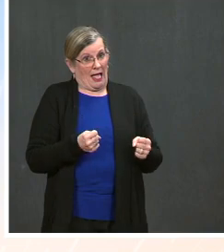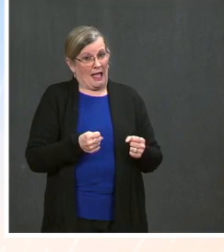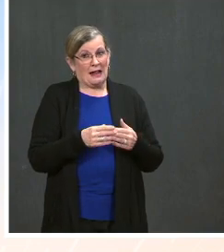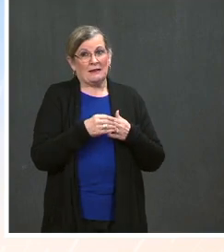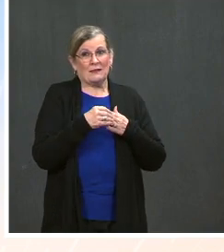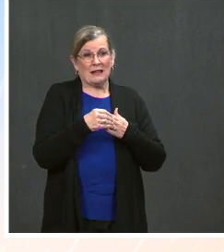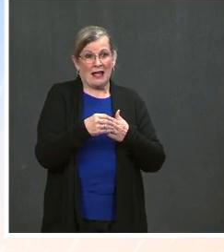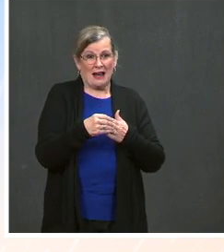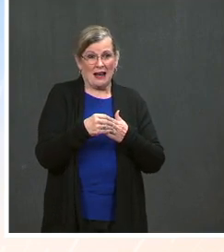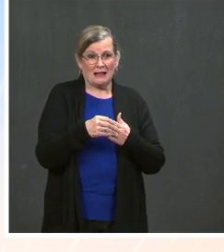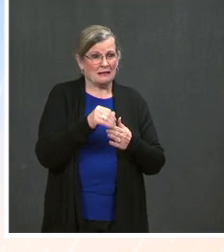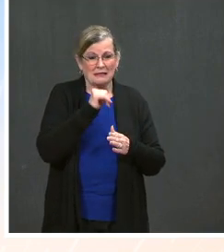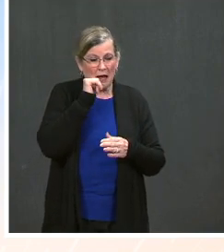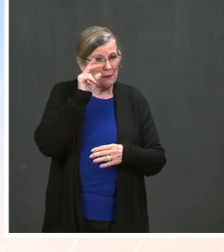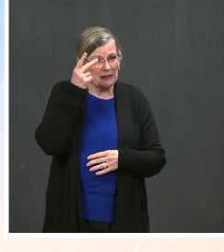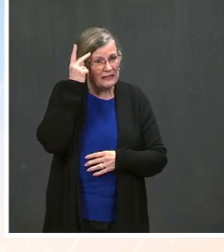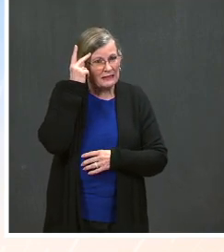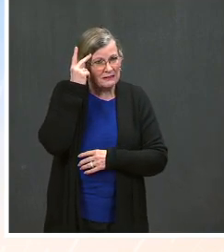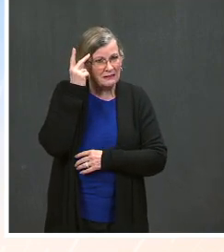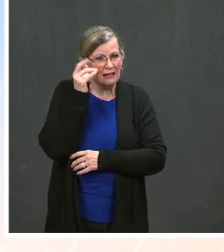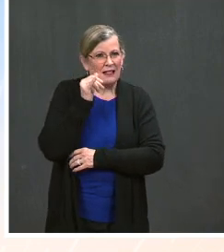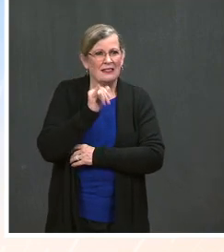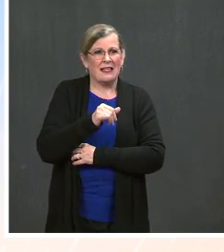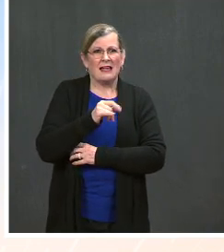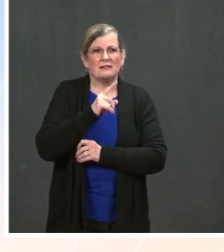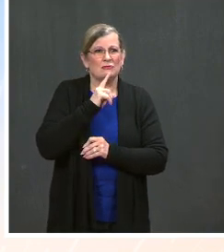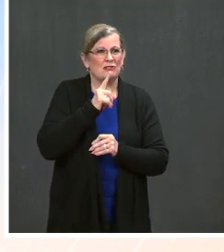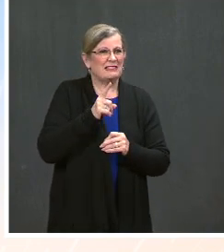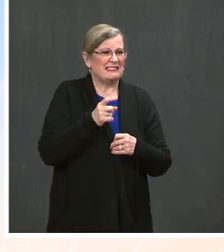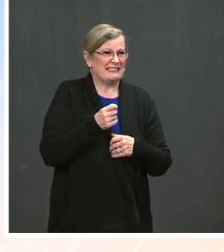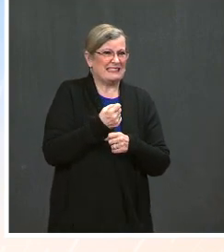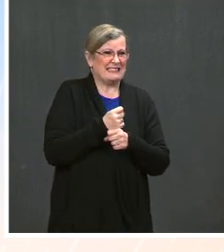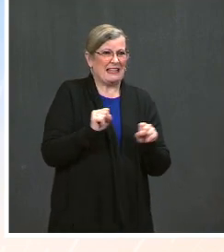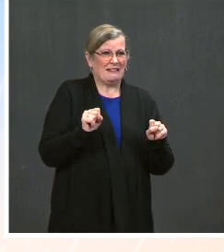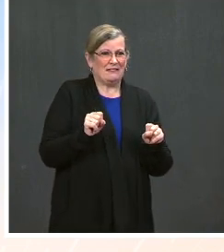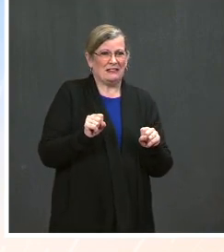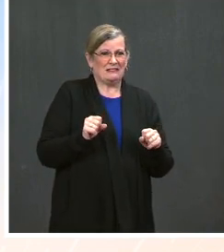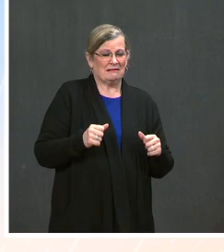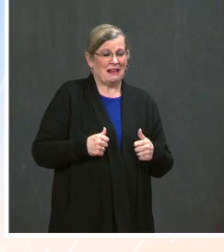we view it as a step that helps save lives. Some people view it otherwise.